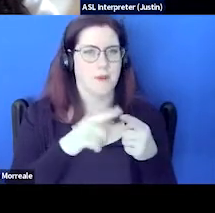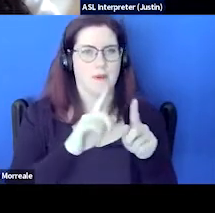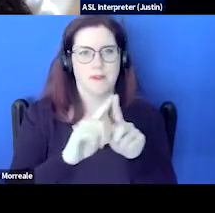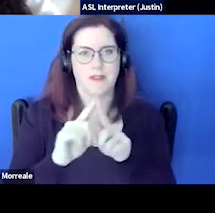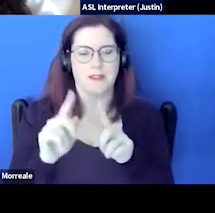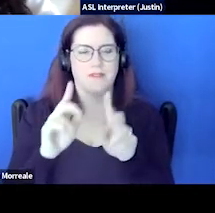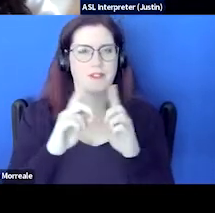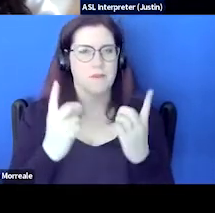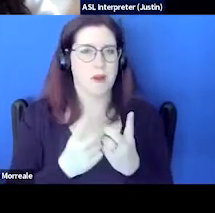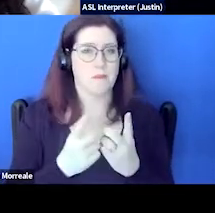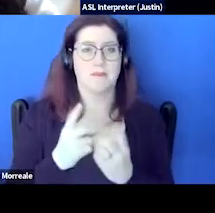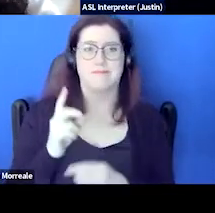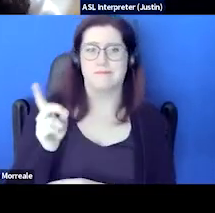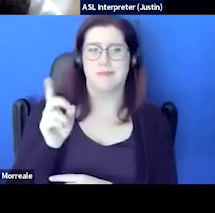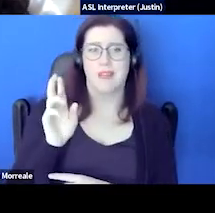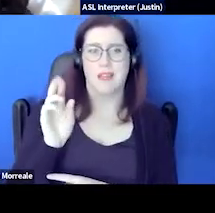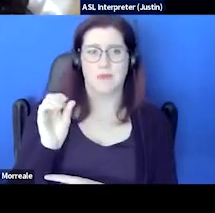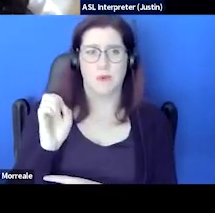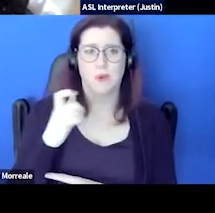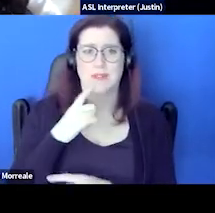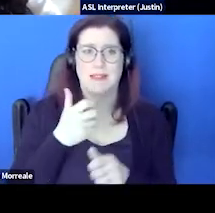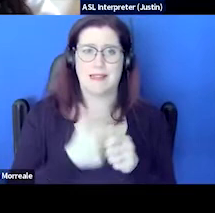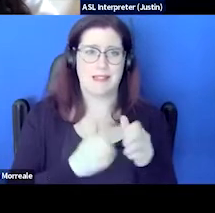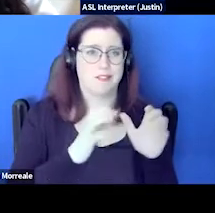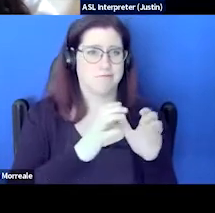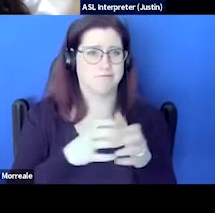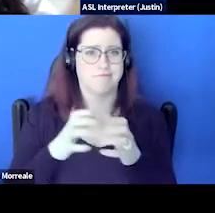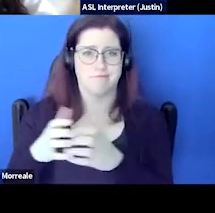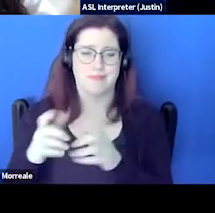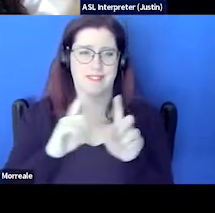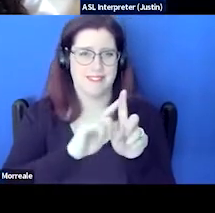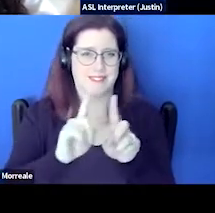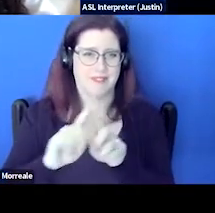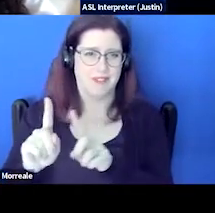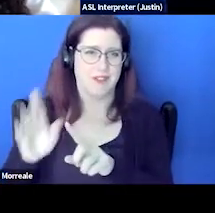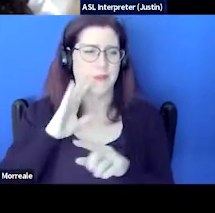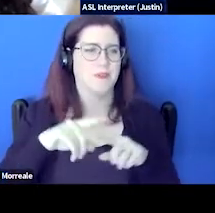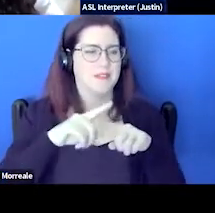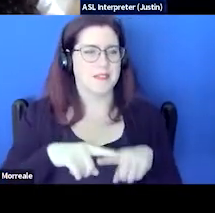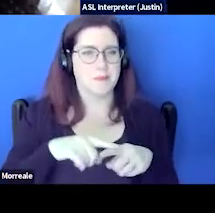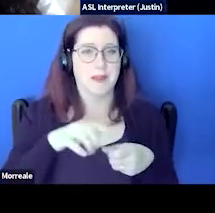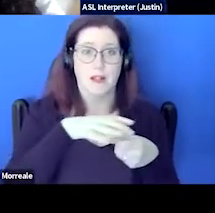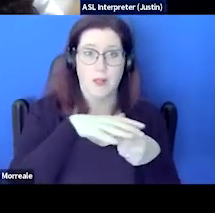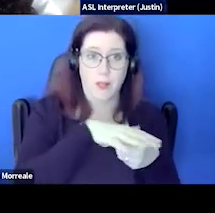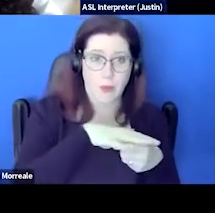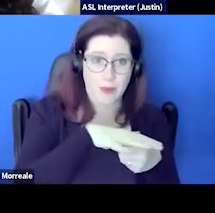And as Rose said, they're all different. It can really depend on the location of the tribe,